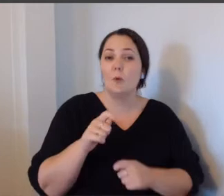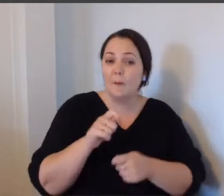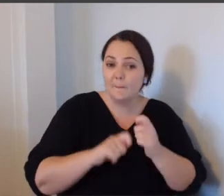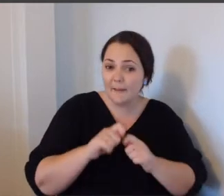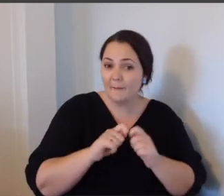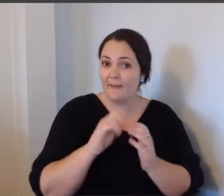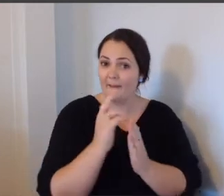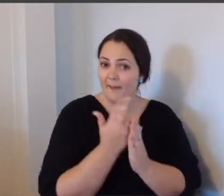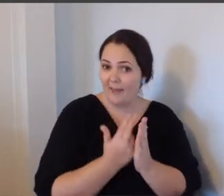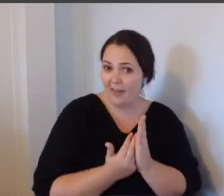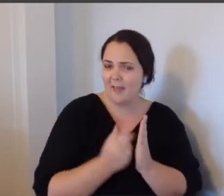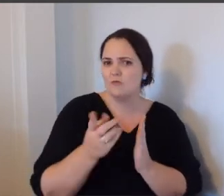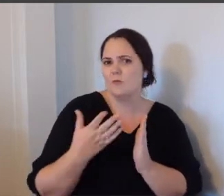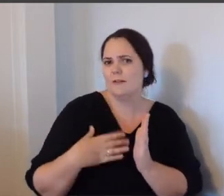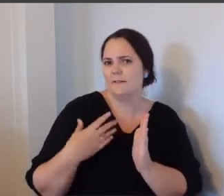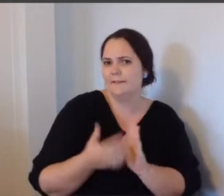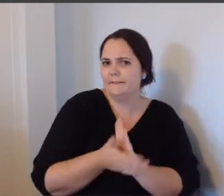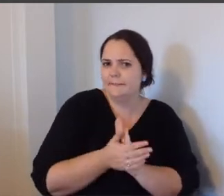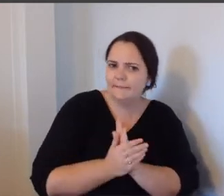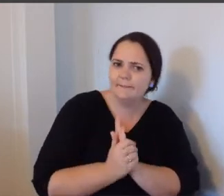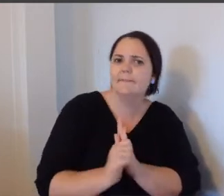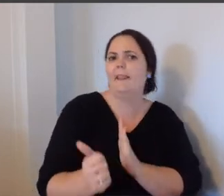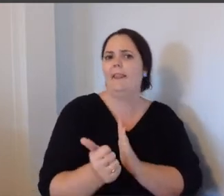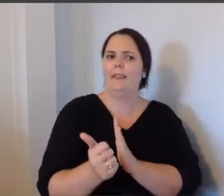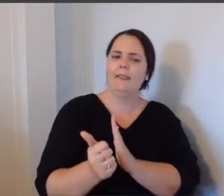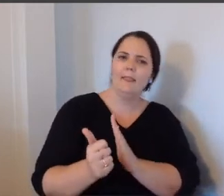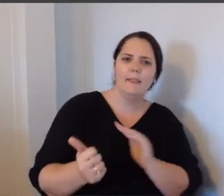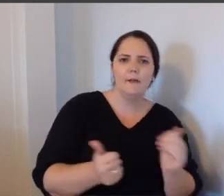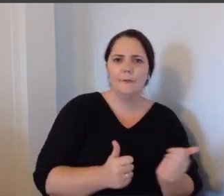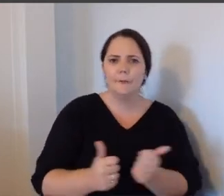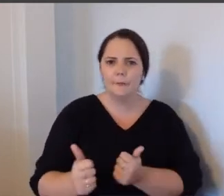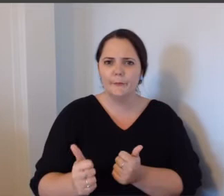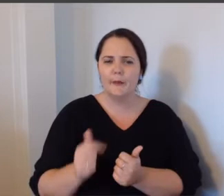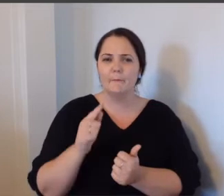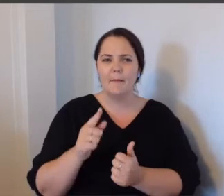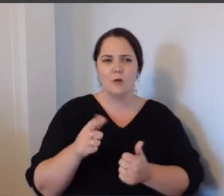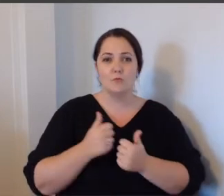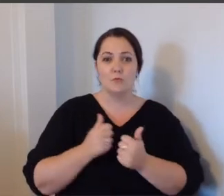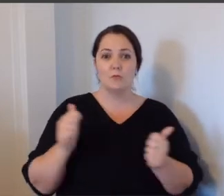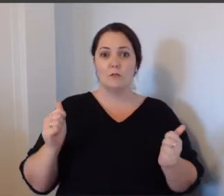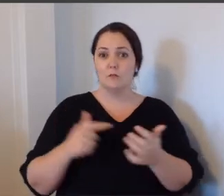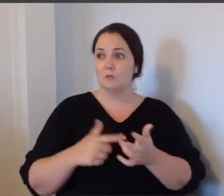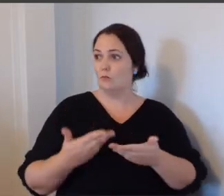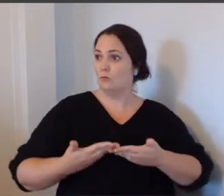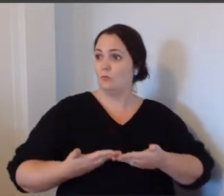skill. Being a genius artist is a way of packaging oneself to the public, artists make self-portraits